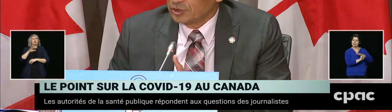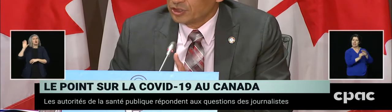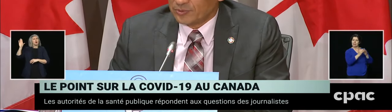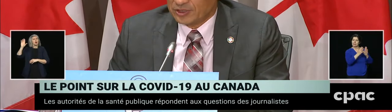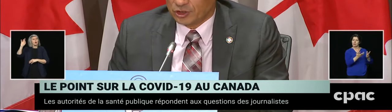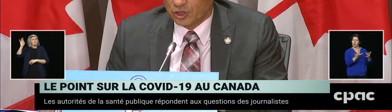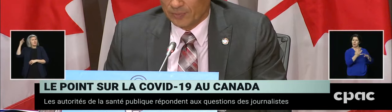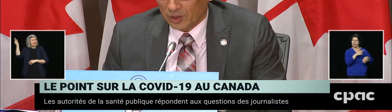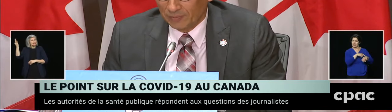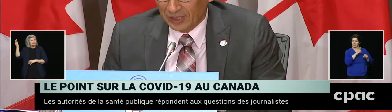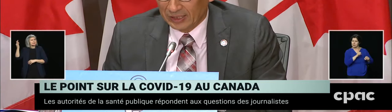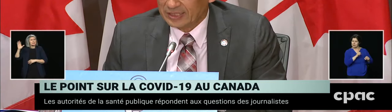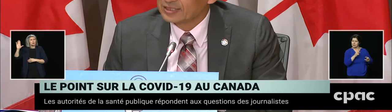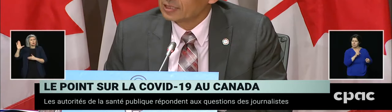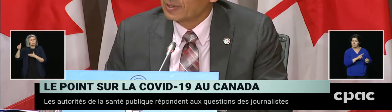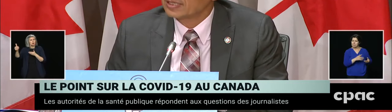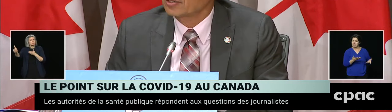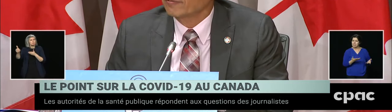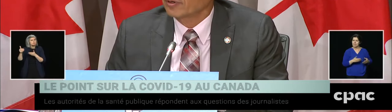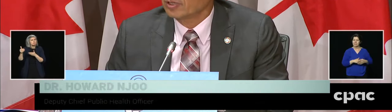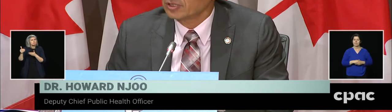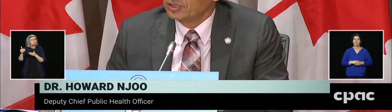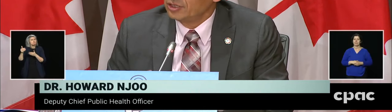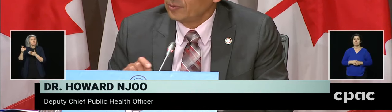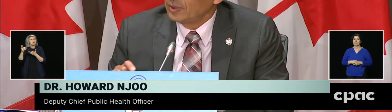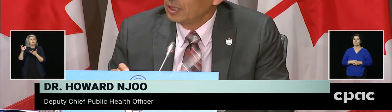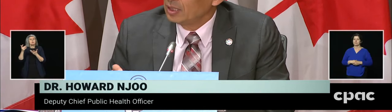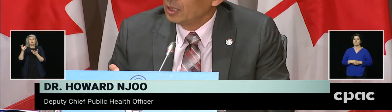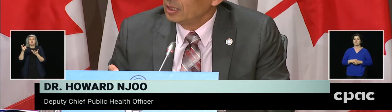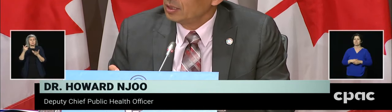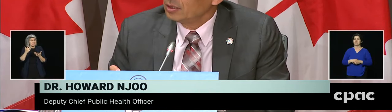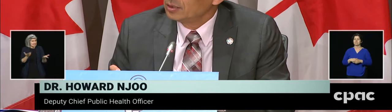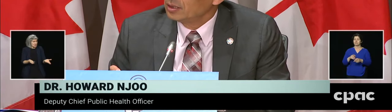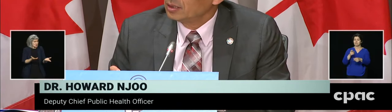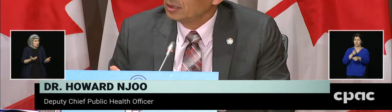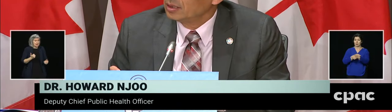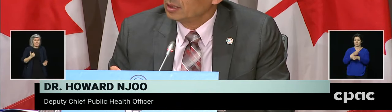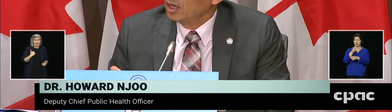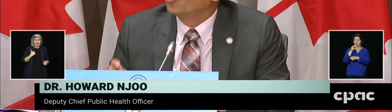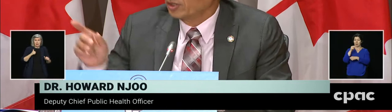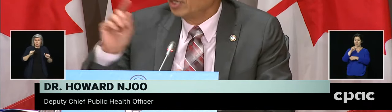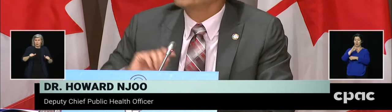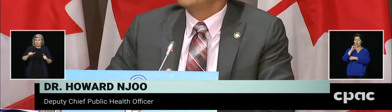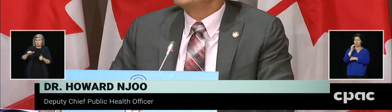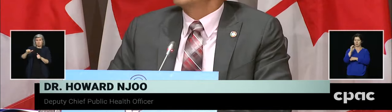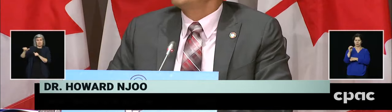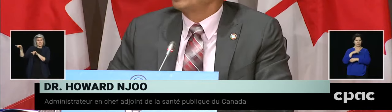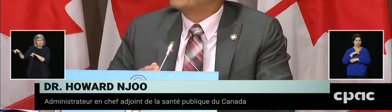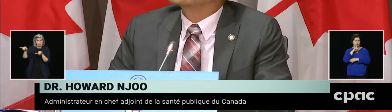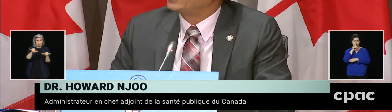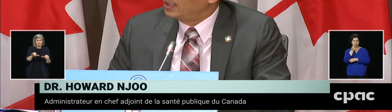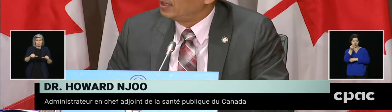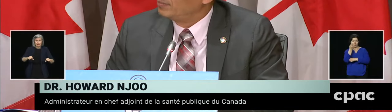IN THE FALL, FOR INSTANCE? CAN WE EXPECT A DROP IN THE NUMBER OF DAYS PEOPLE HAVE TO BE